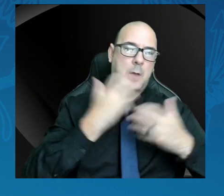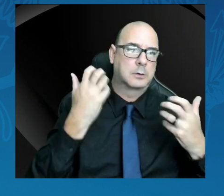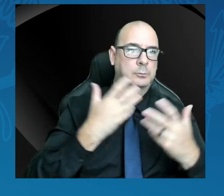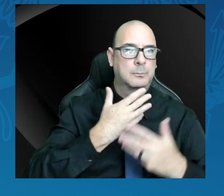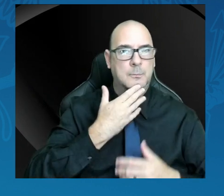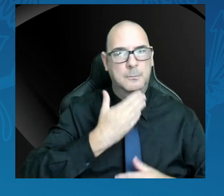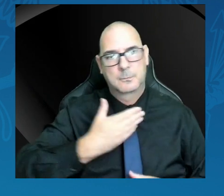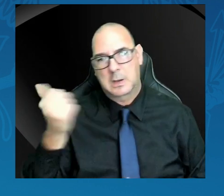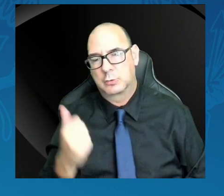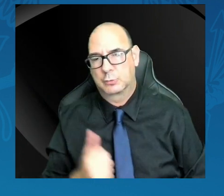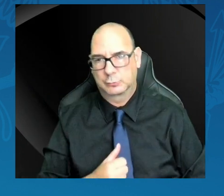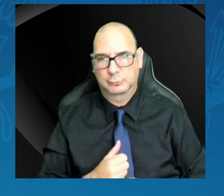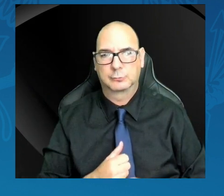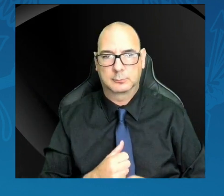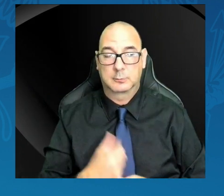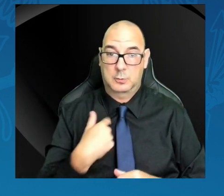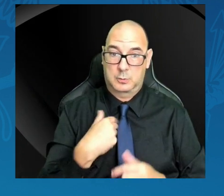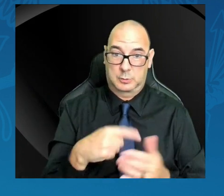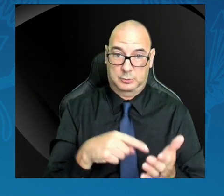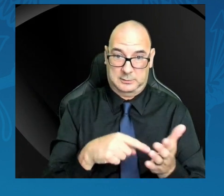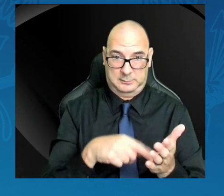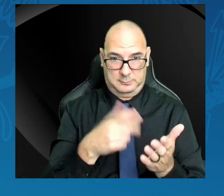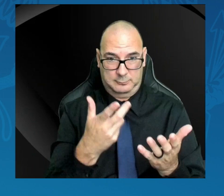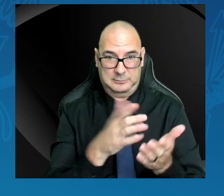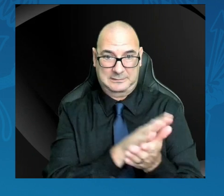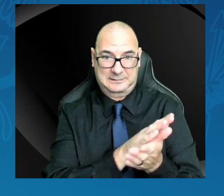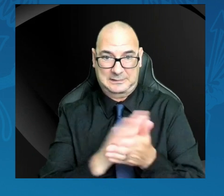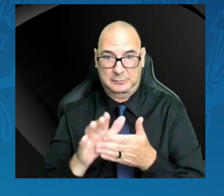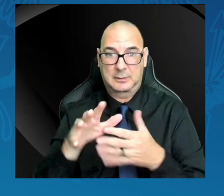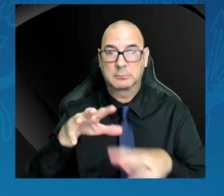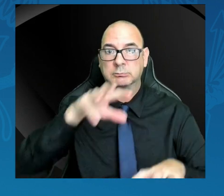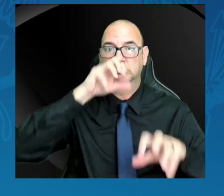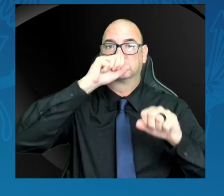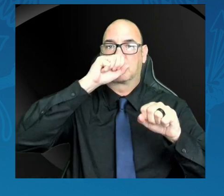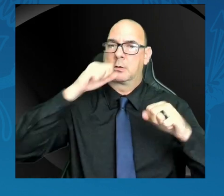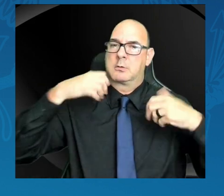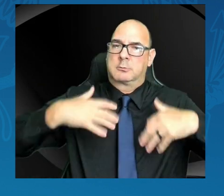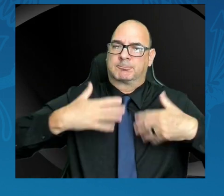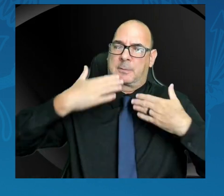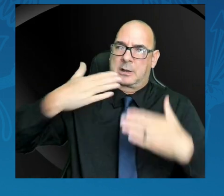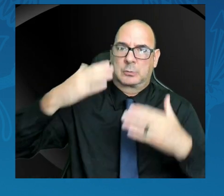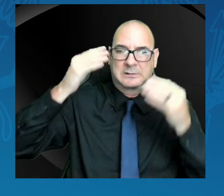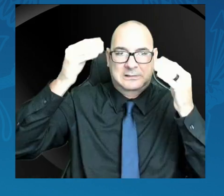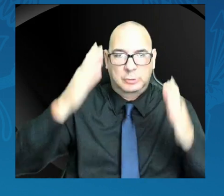I'm grateful to my teachers and my school community for providing me and many others the opportunity to grow.